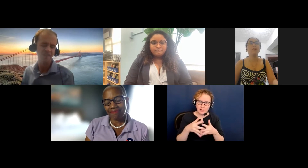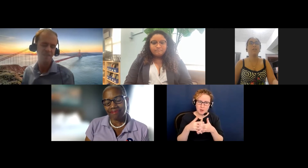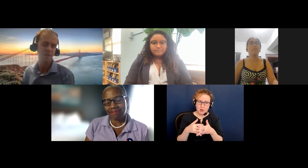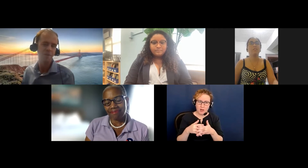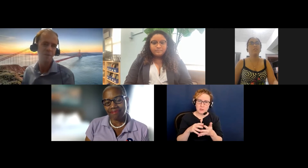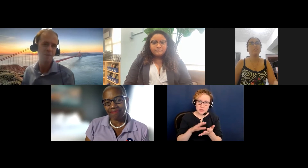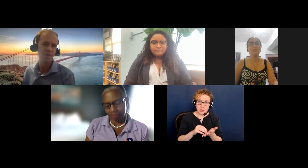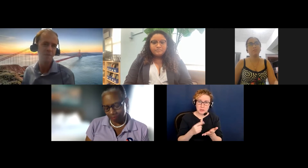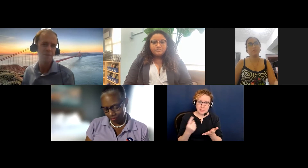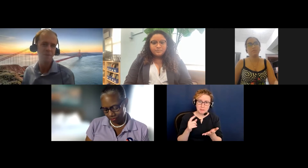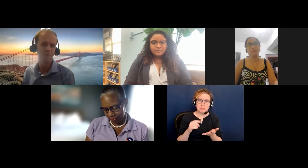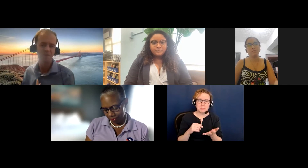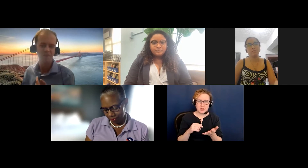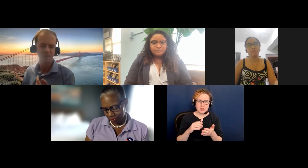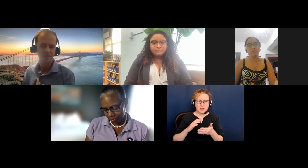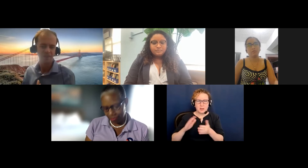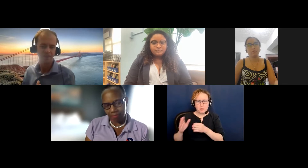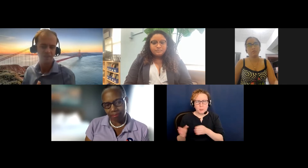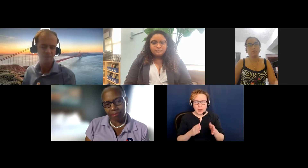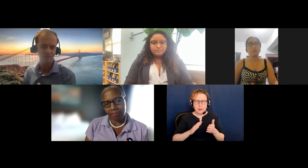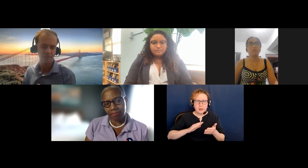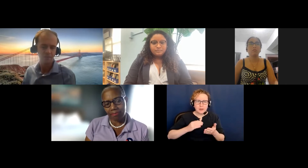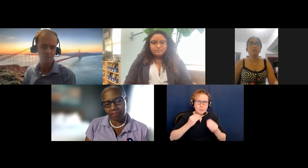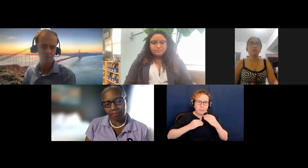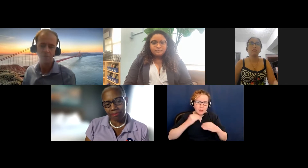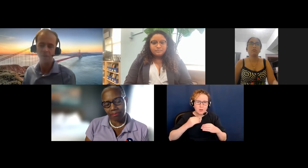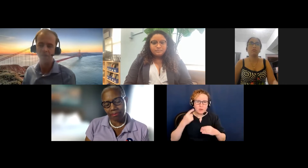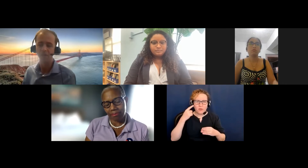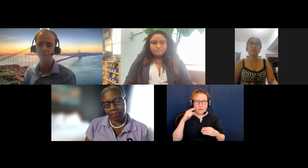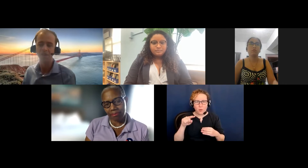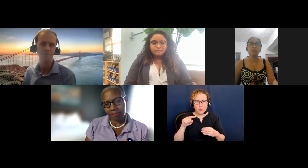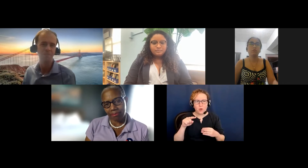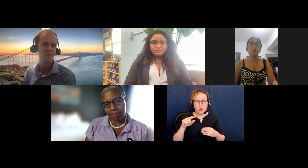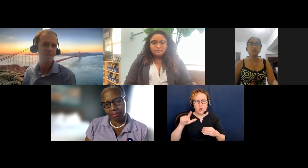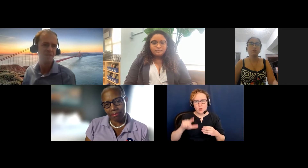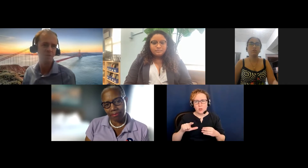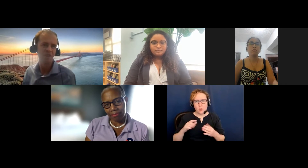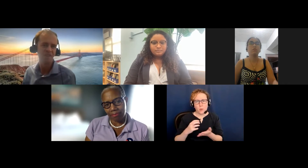like when you were preparing meals for low-income children and